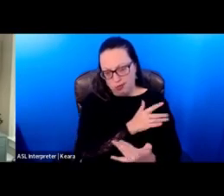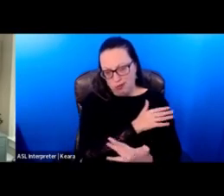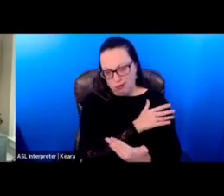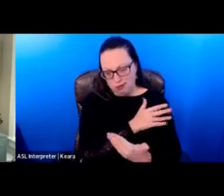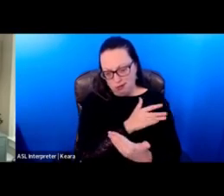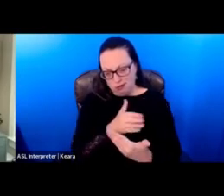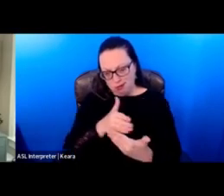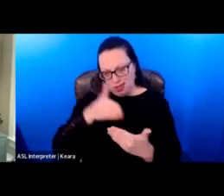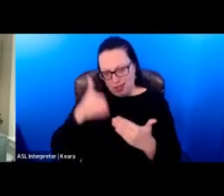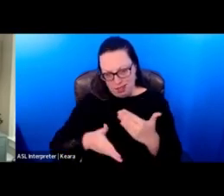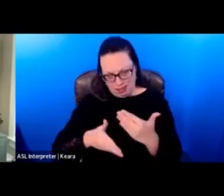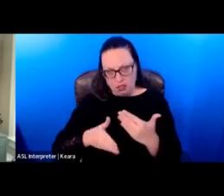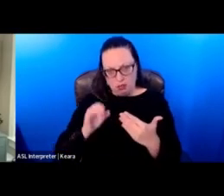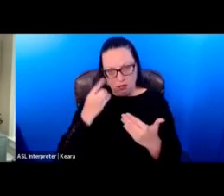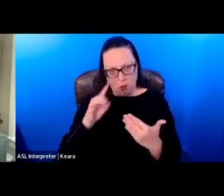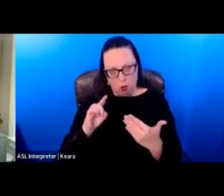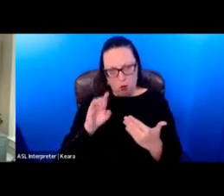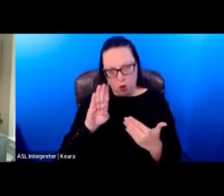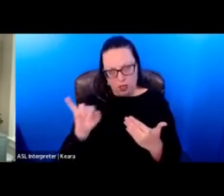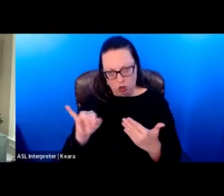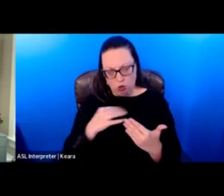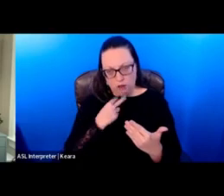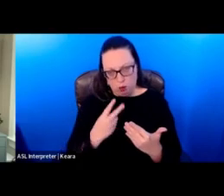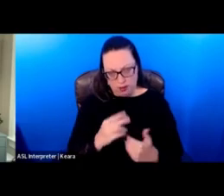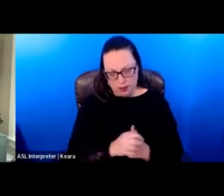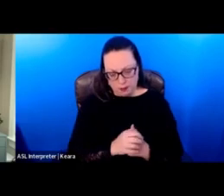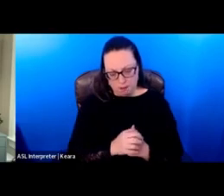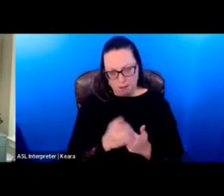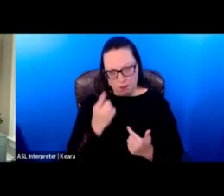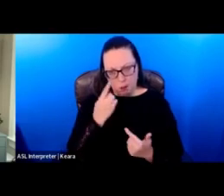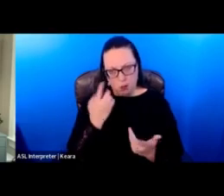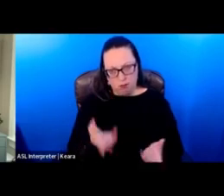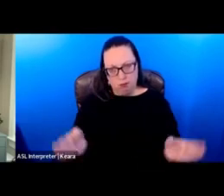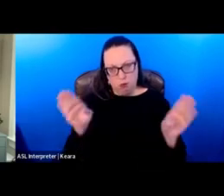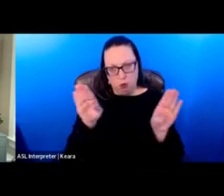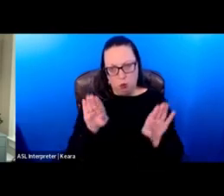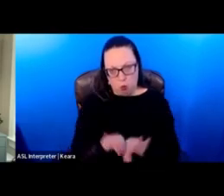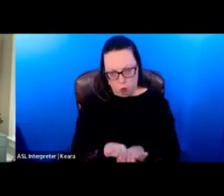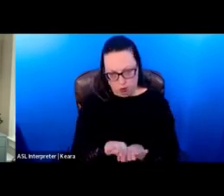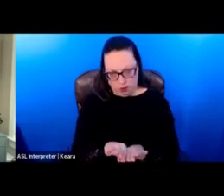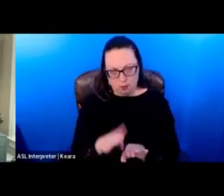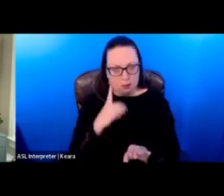Injury Voices. That because of the pandemic, we could no longer